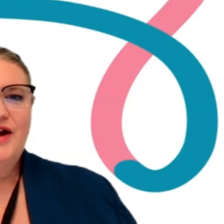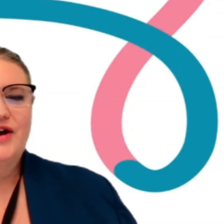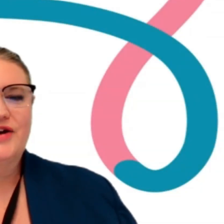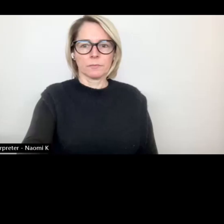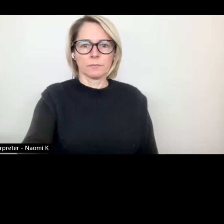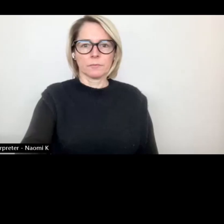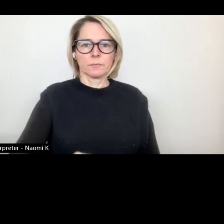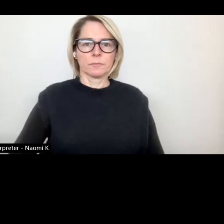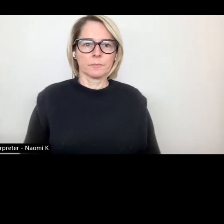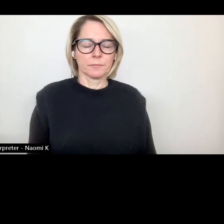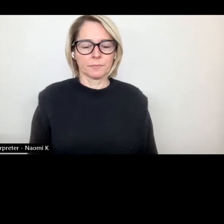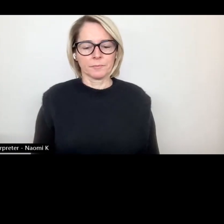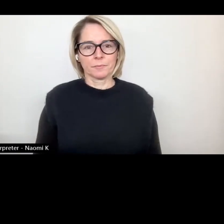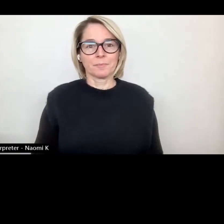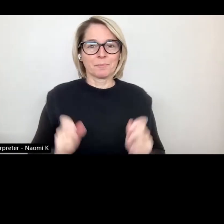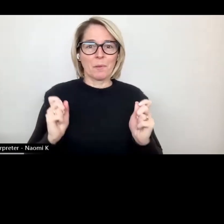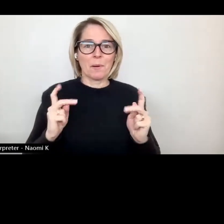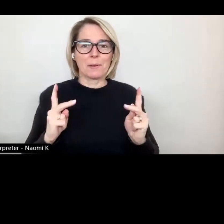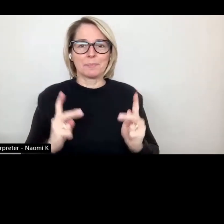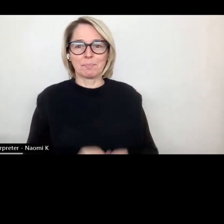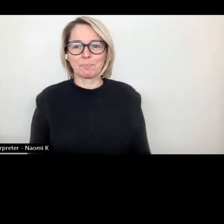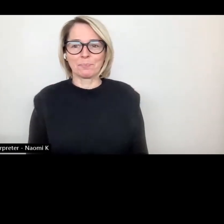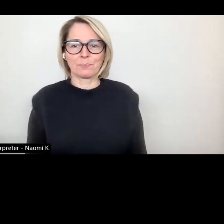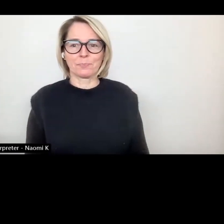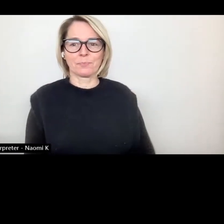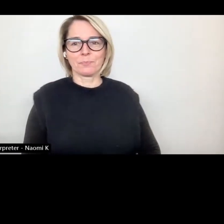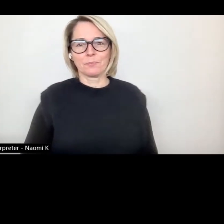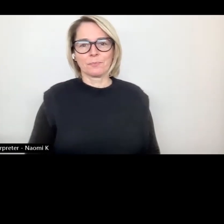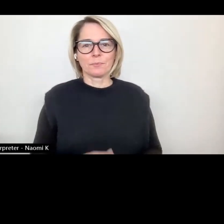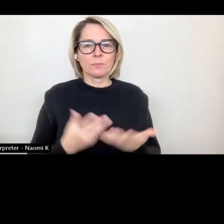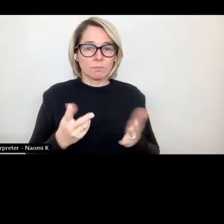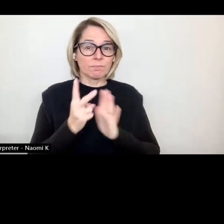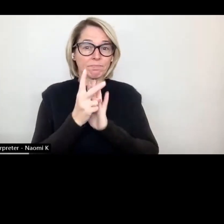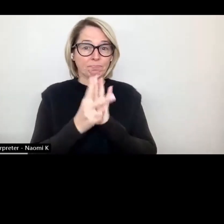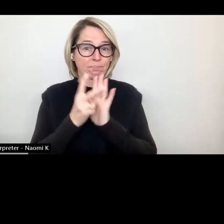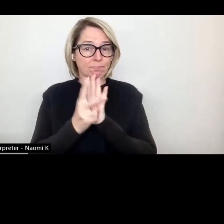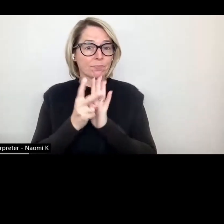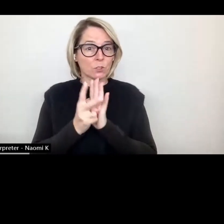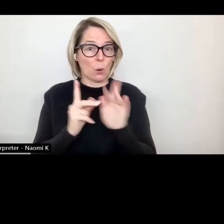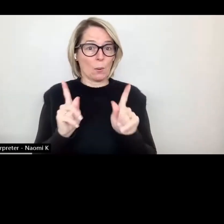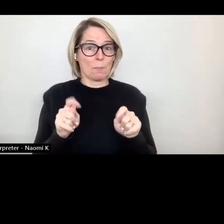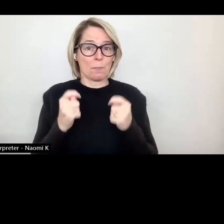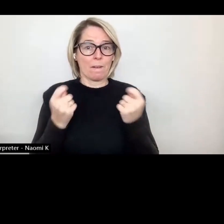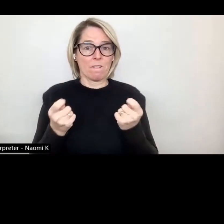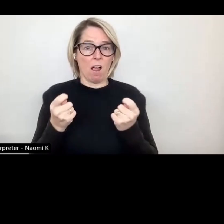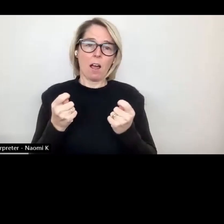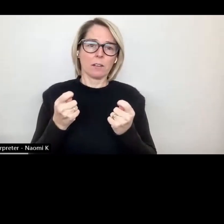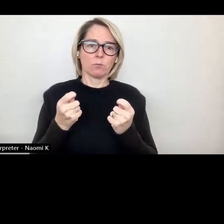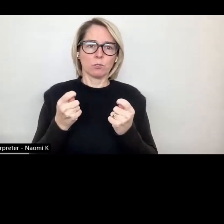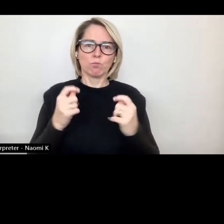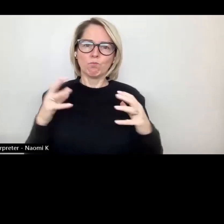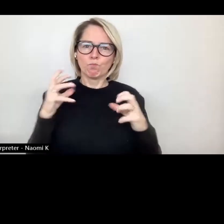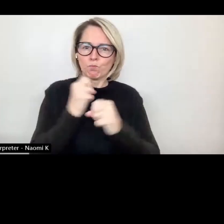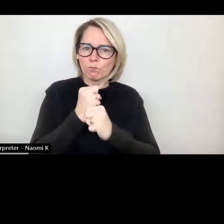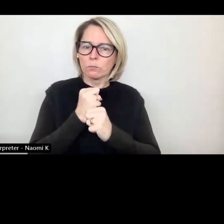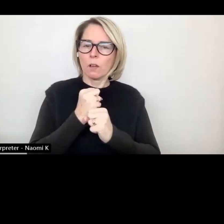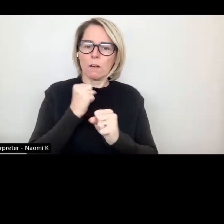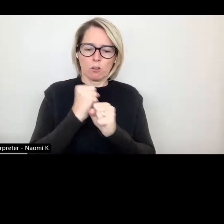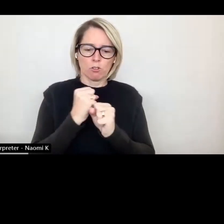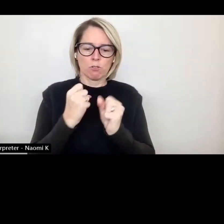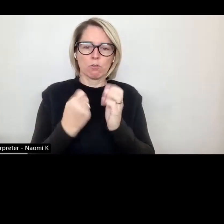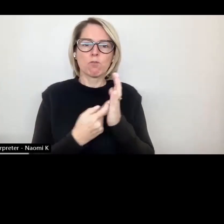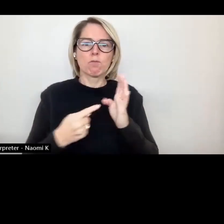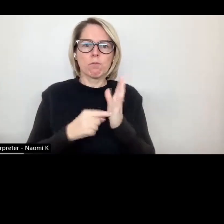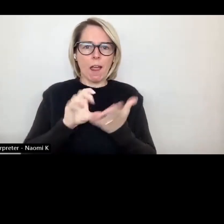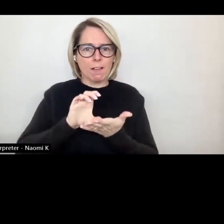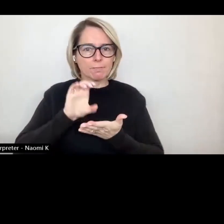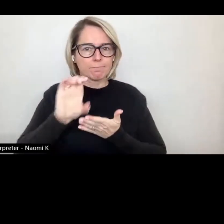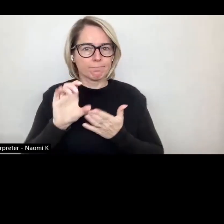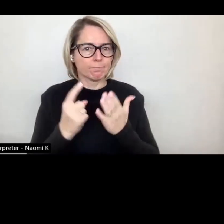Okay everyone, that's provided you all with some of the background for the Grant Opportunity and how it relates to the National Carer Strategy.